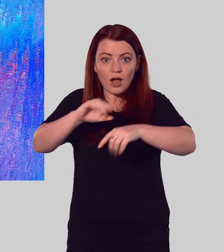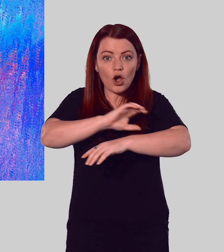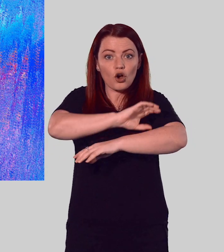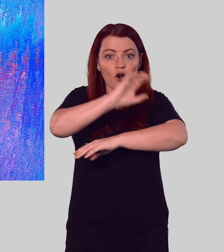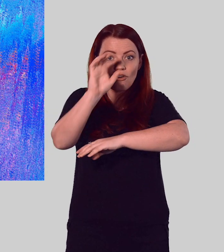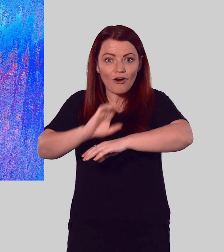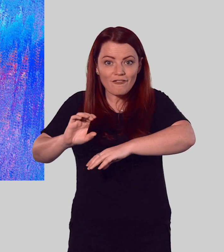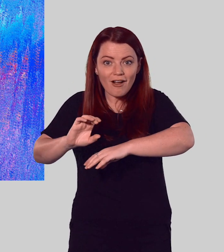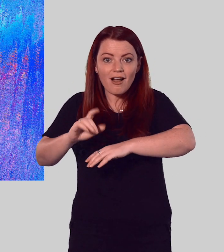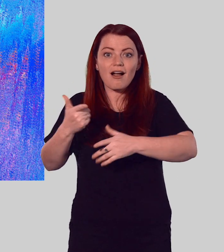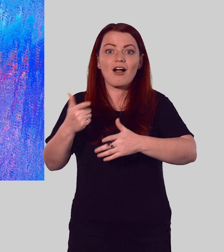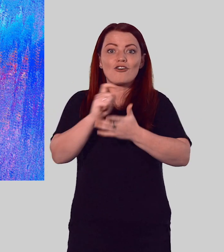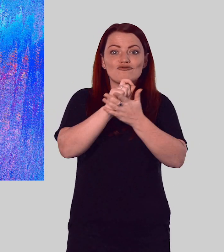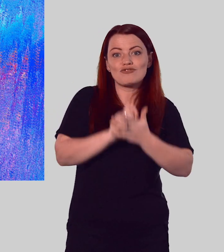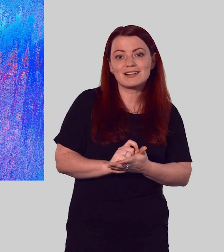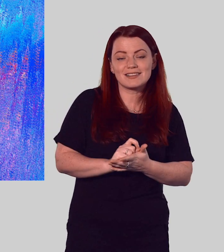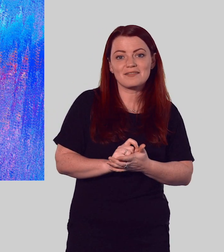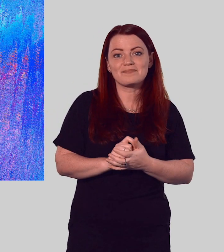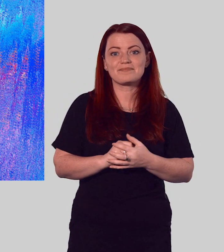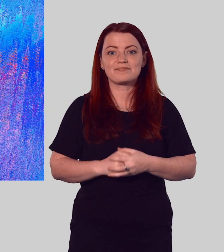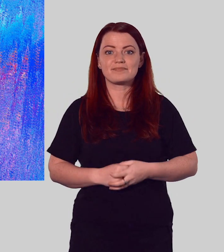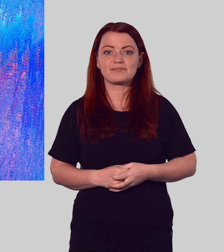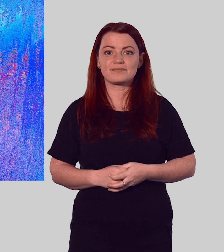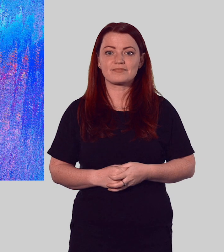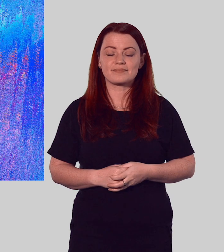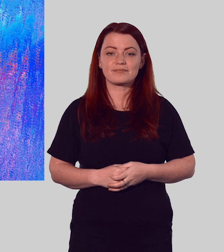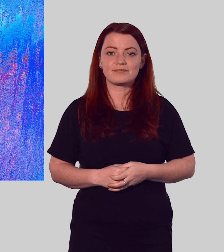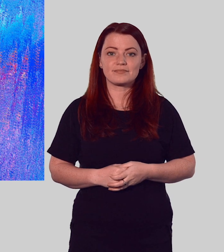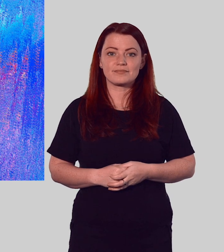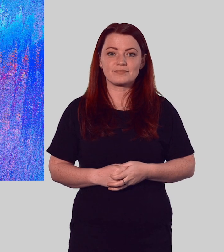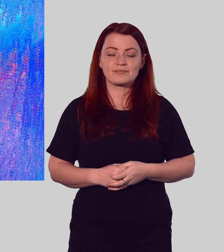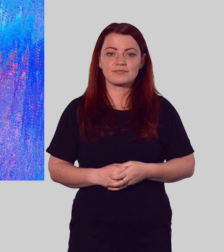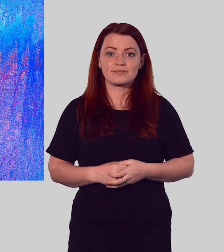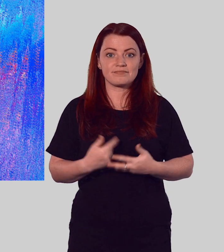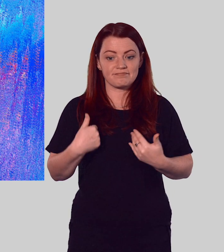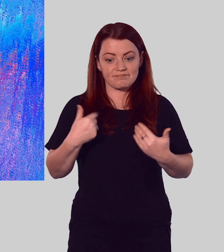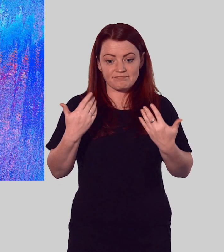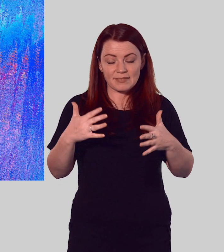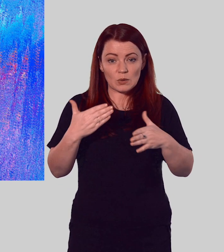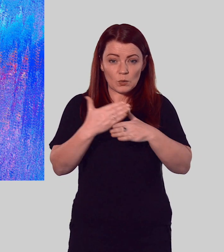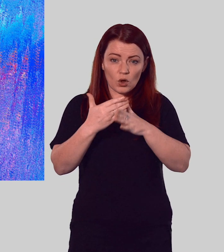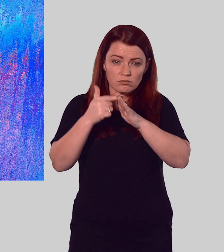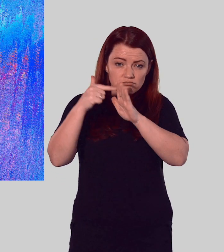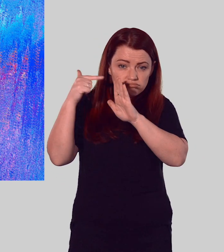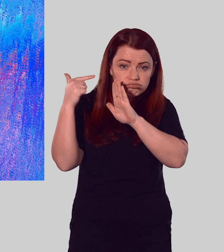a writer and I have worked extensively with